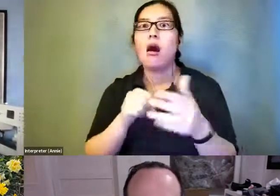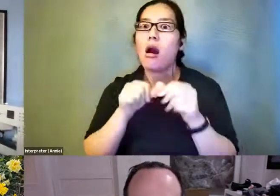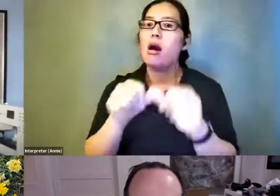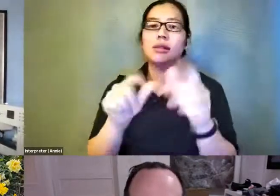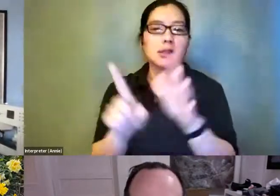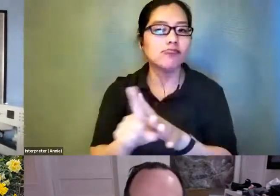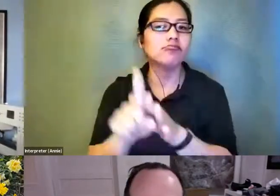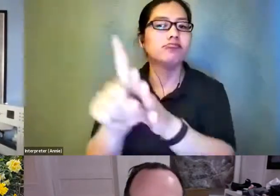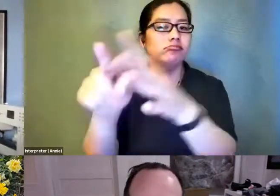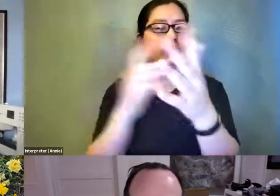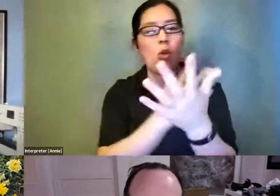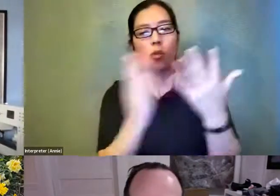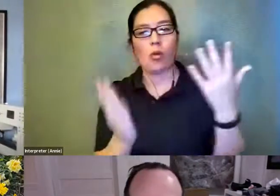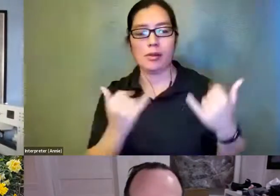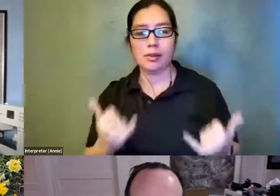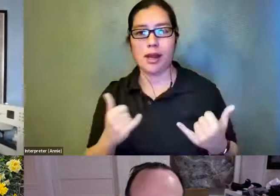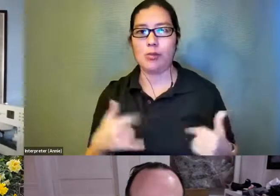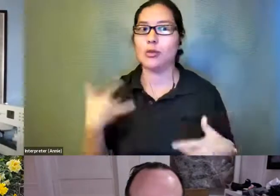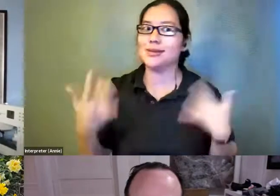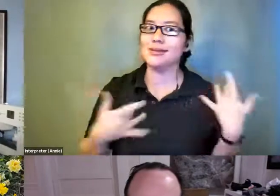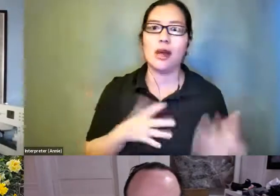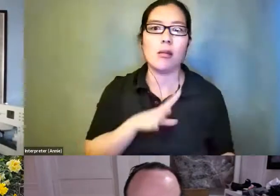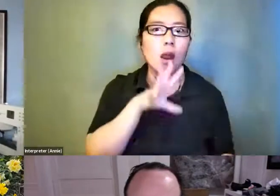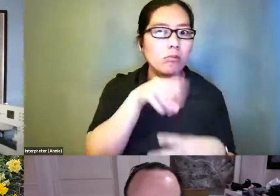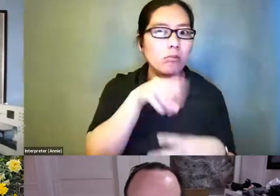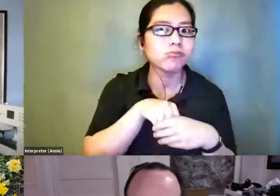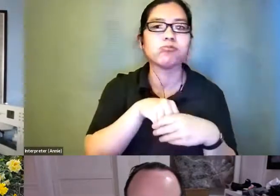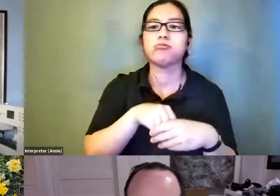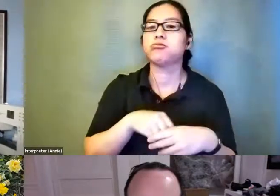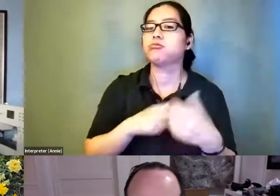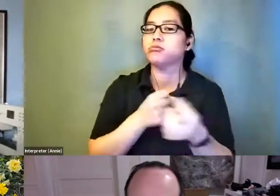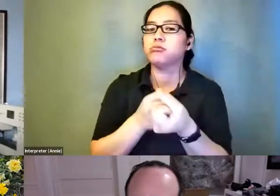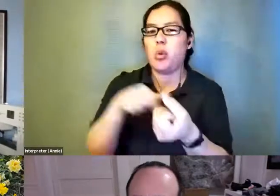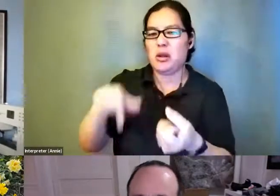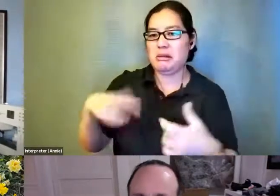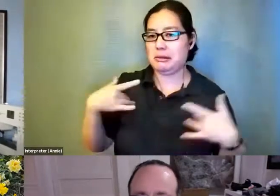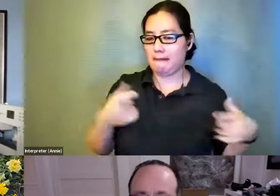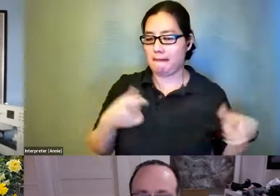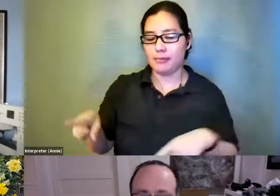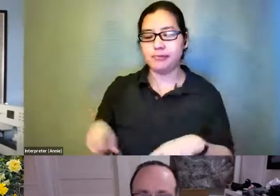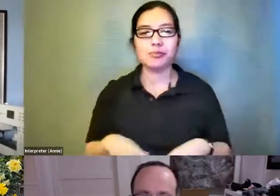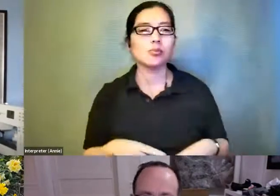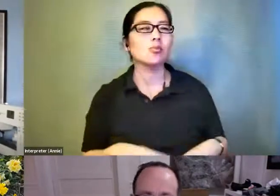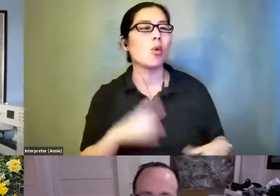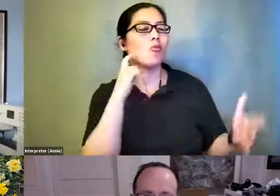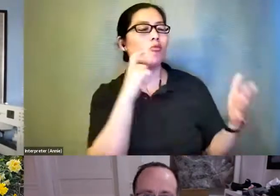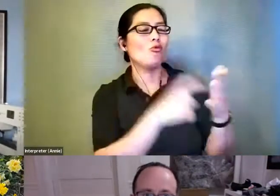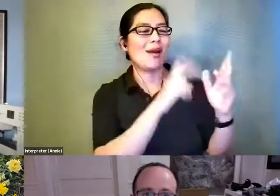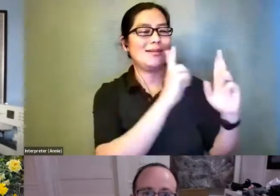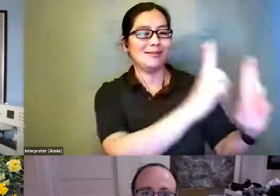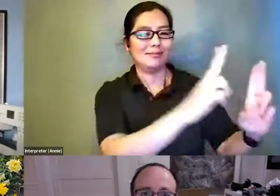be here supporting this today. Just want to give one quick shout out to thank our student assistant